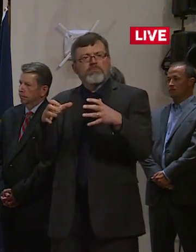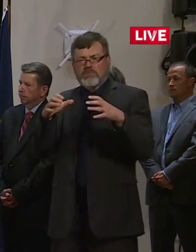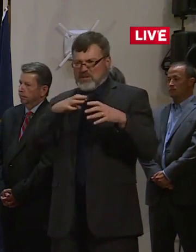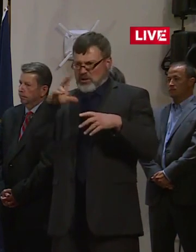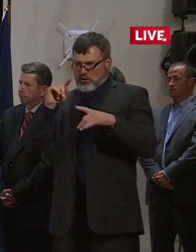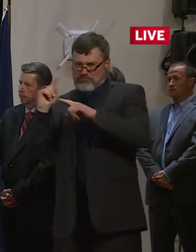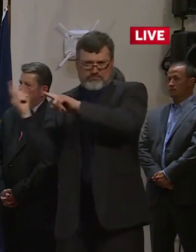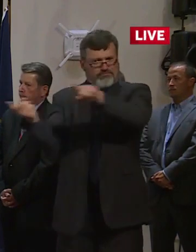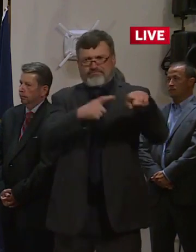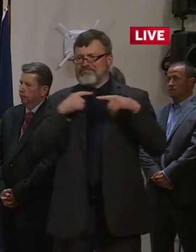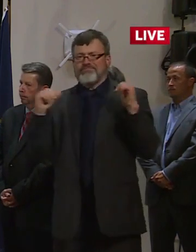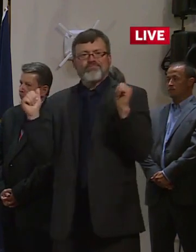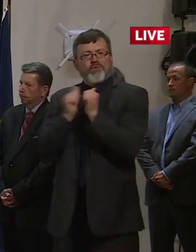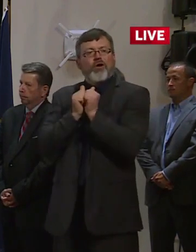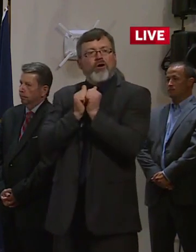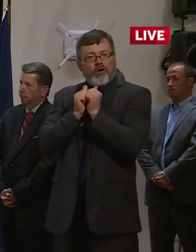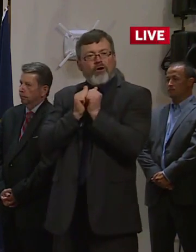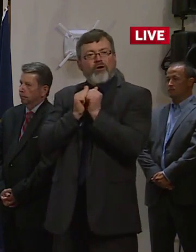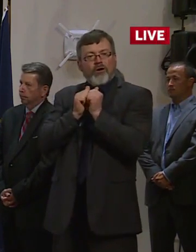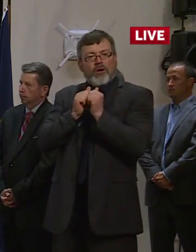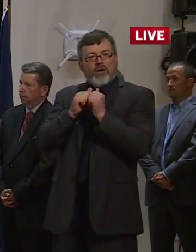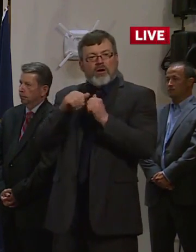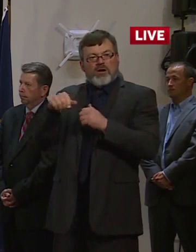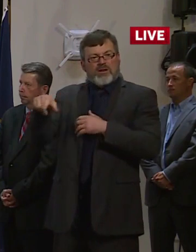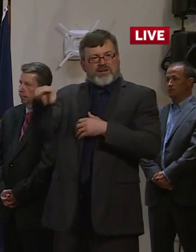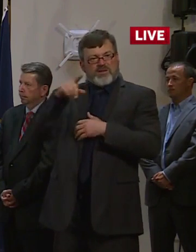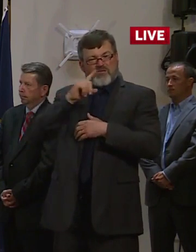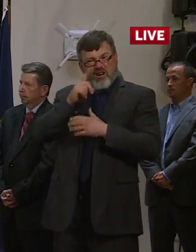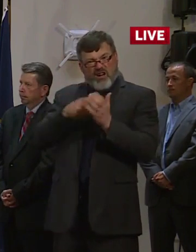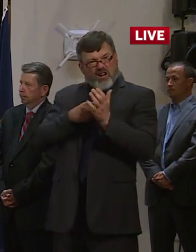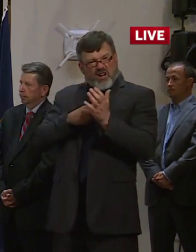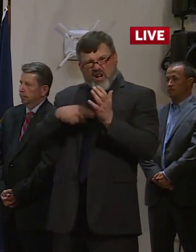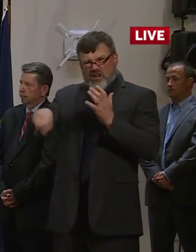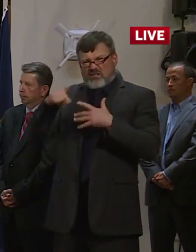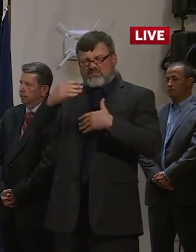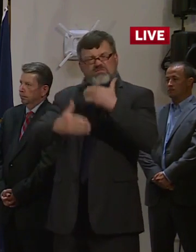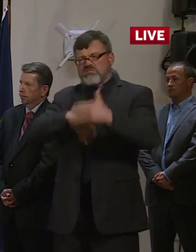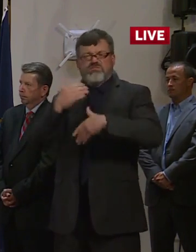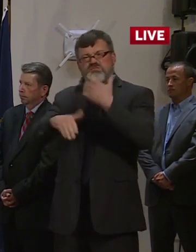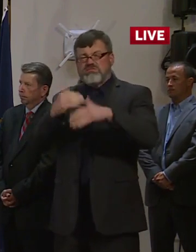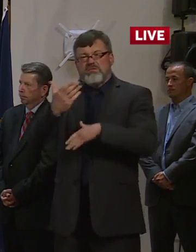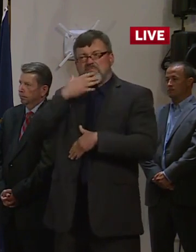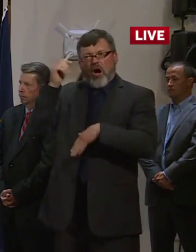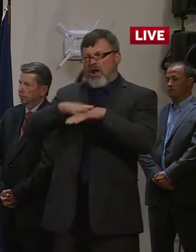THAT’S EXACTLY WH VATERMONTERS HAVE DONE AND CONTINUE TO DO.